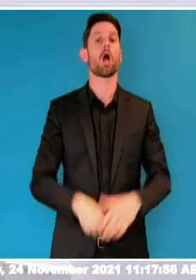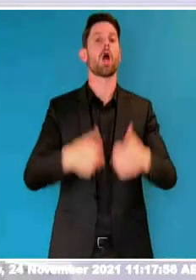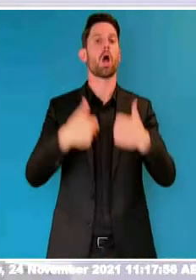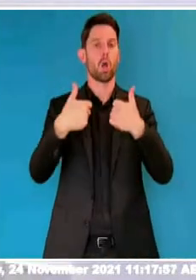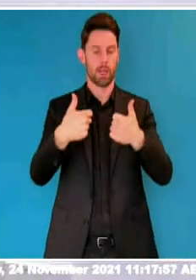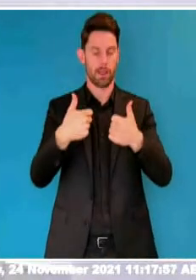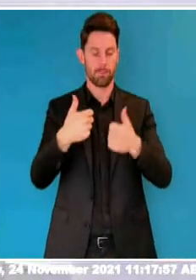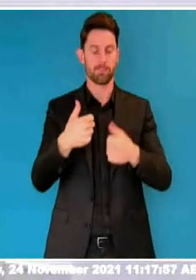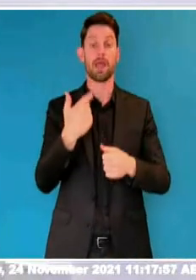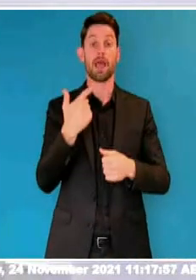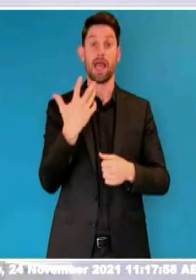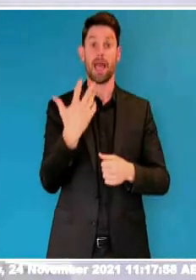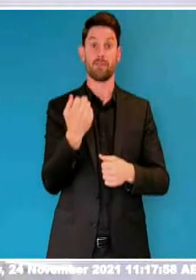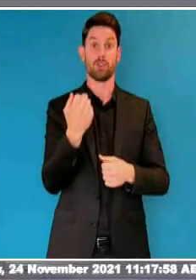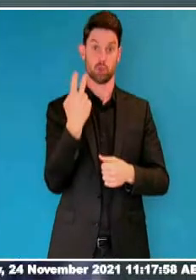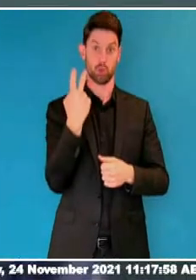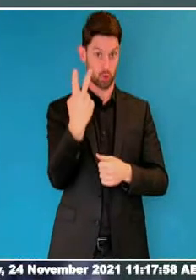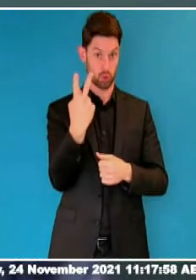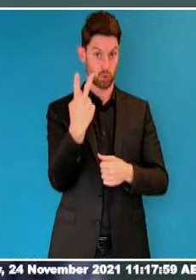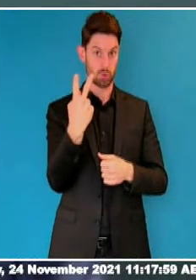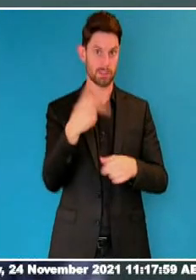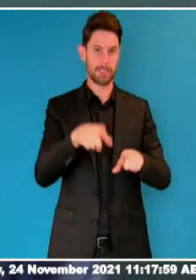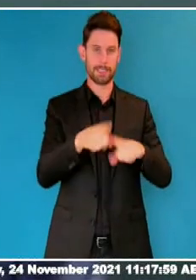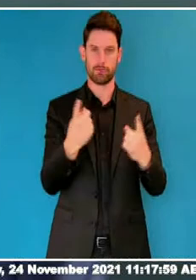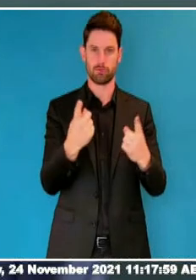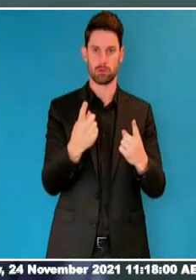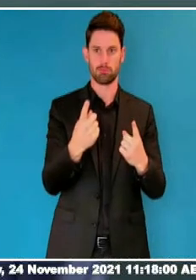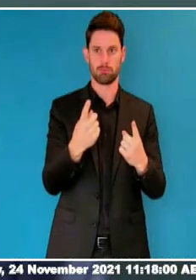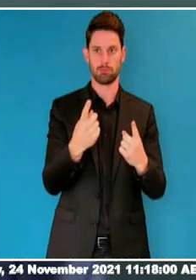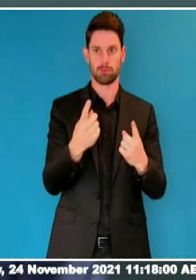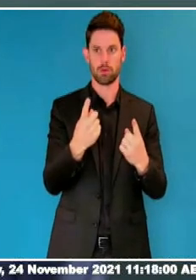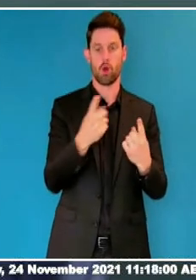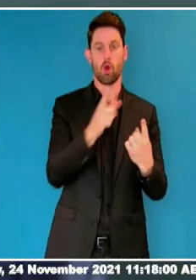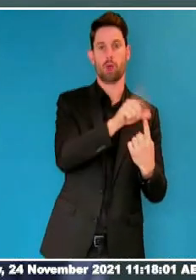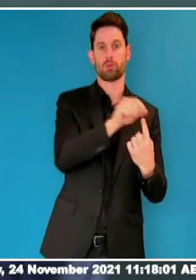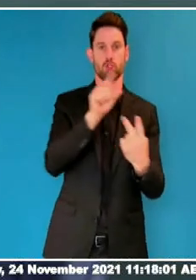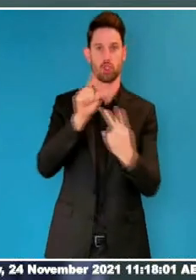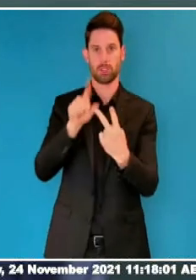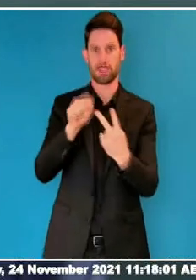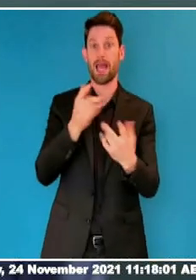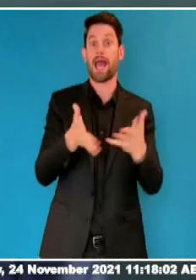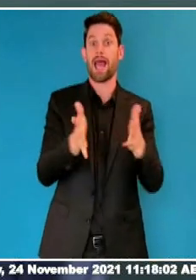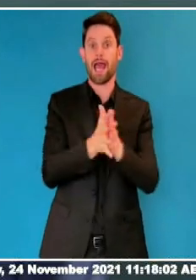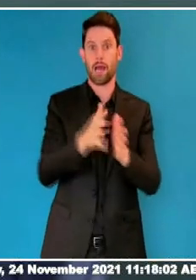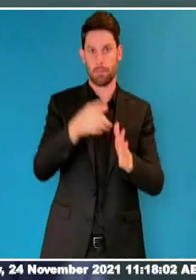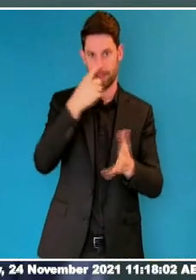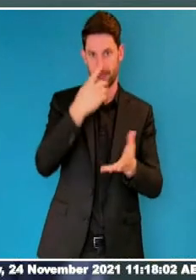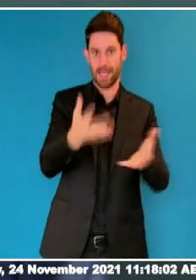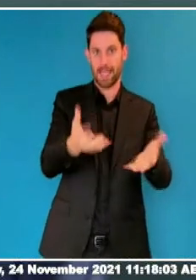So there are two principal ways people enter our workforce, either working directly for